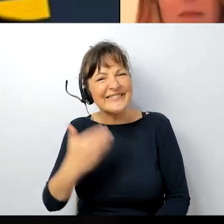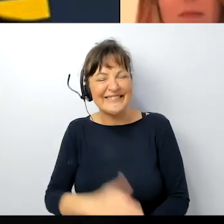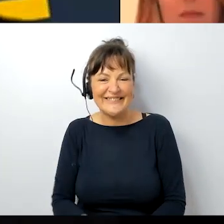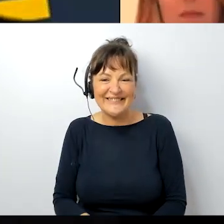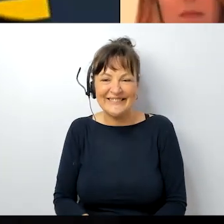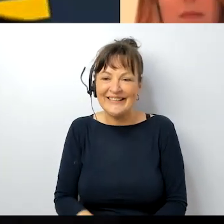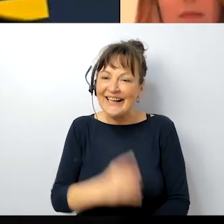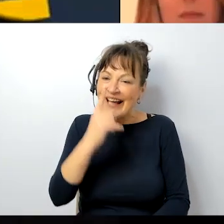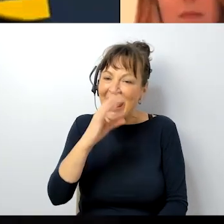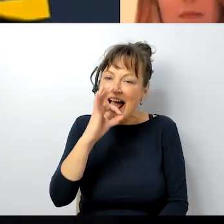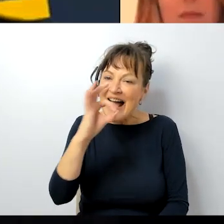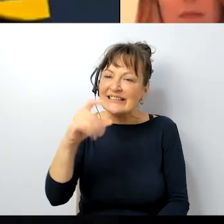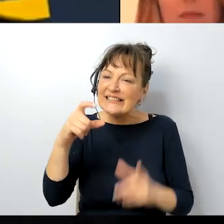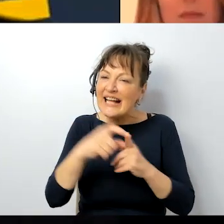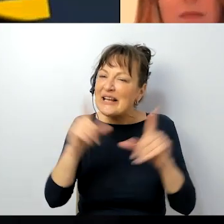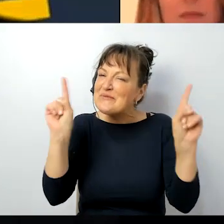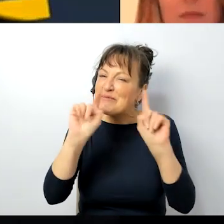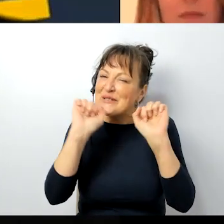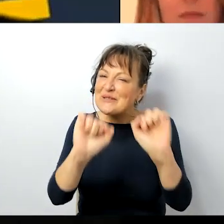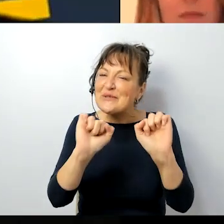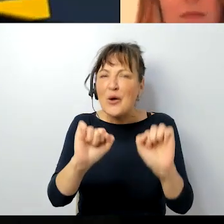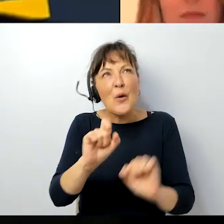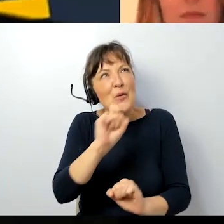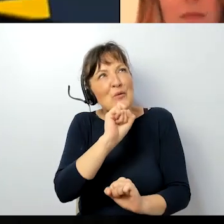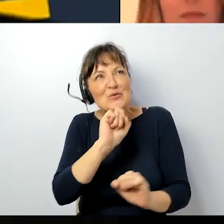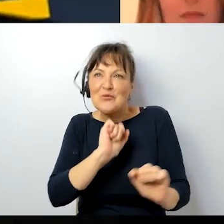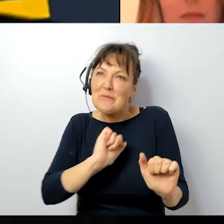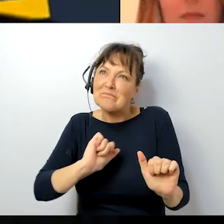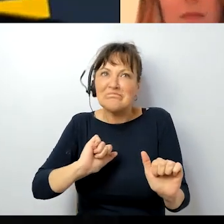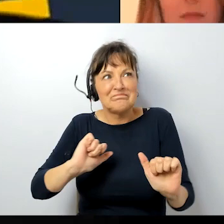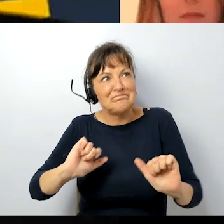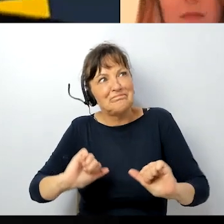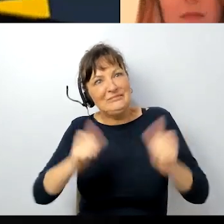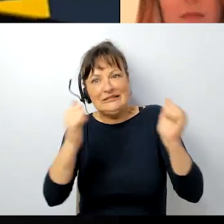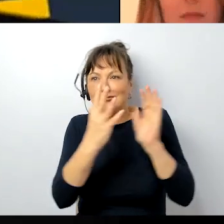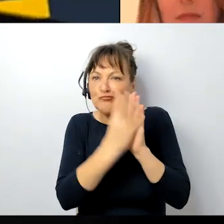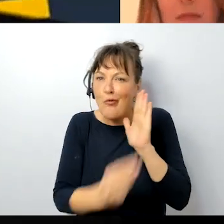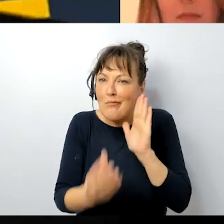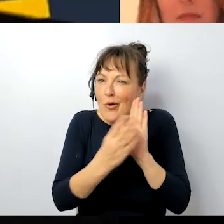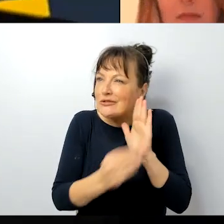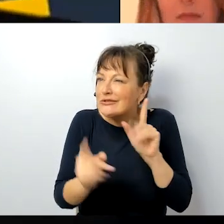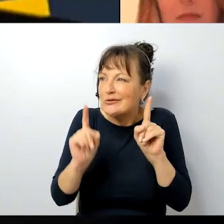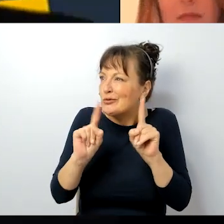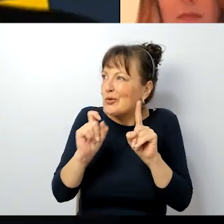to follow in her footsteps. Oh that's lovely, that is really great and can I ask Danielle what